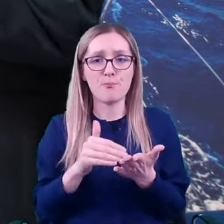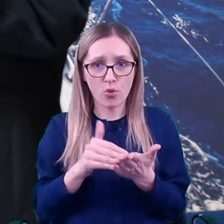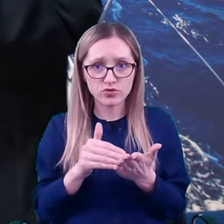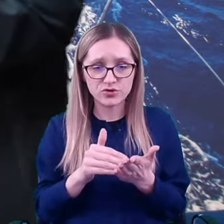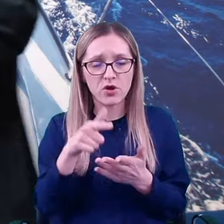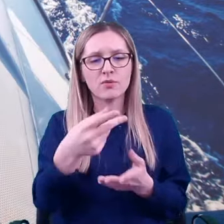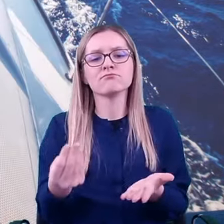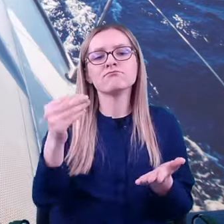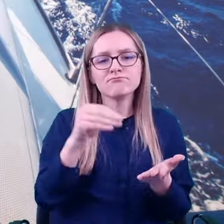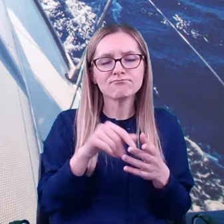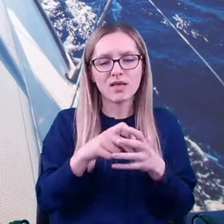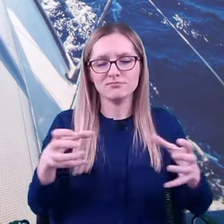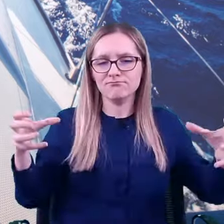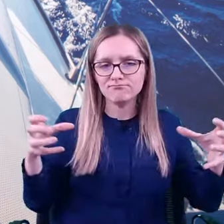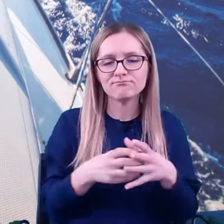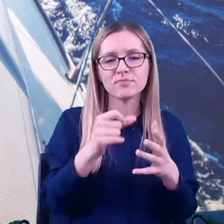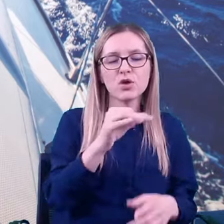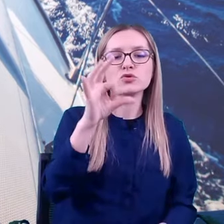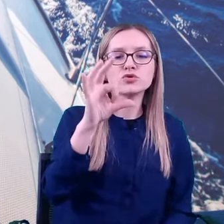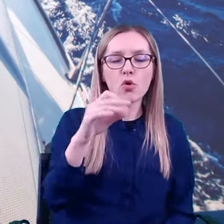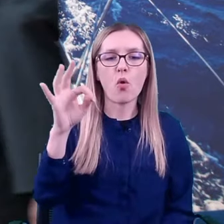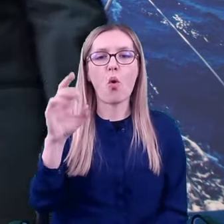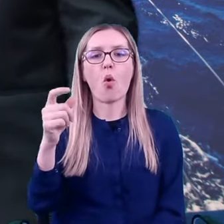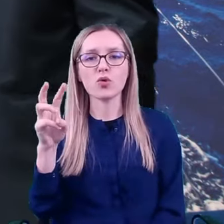This actual cell, the magical, electrical box